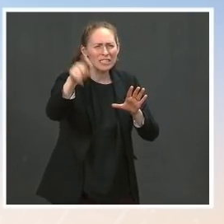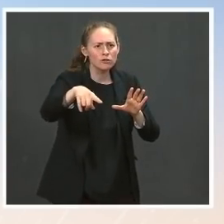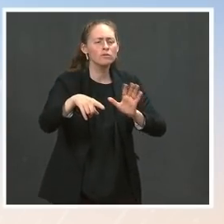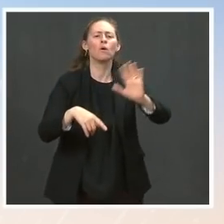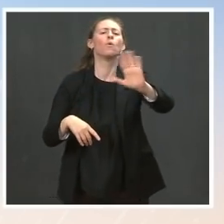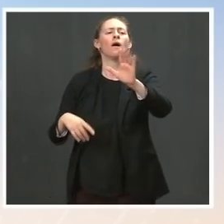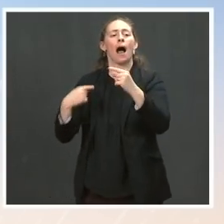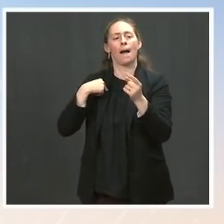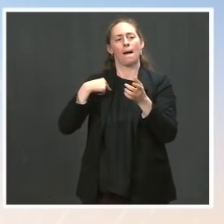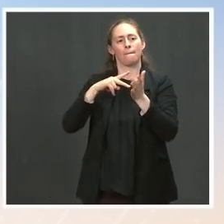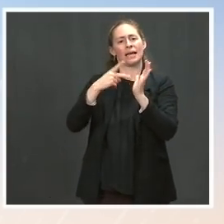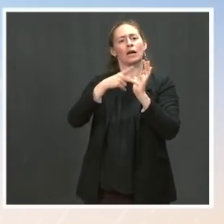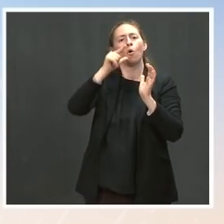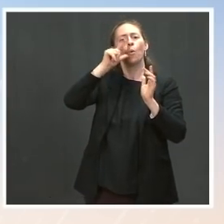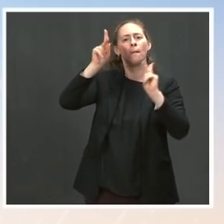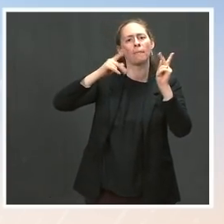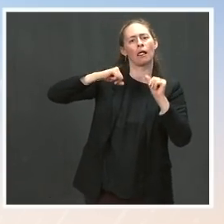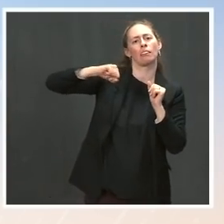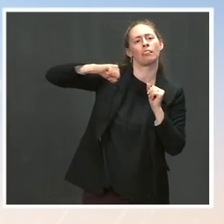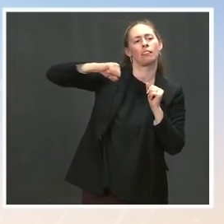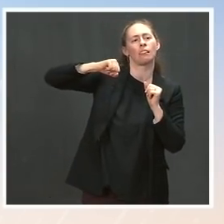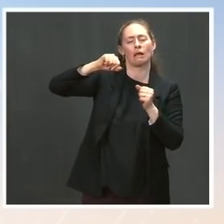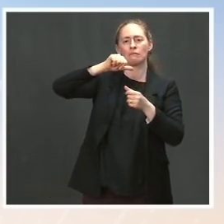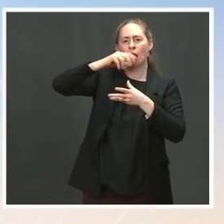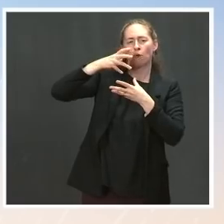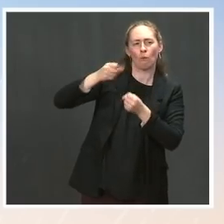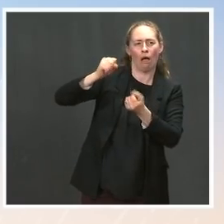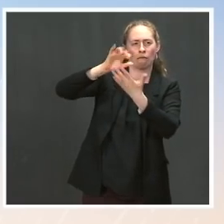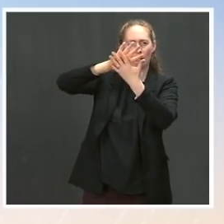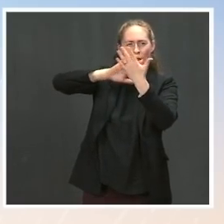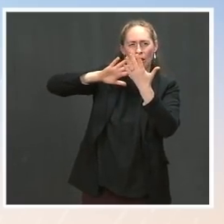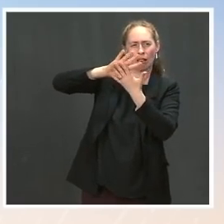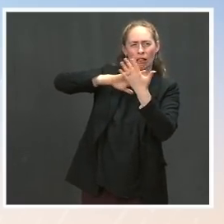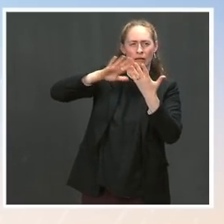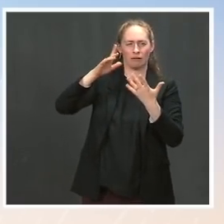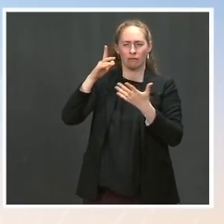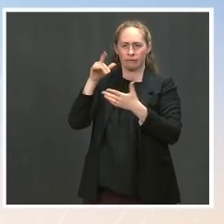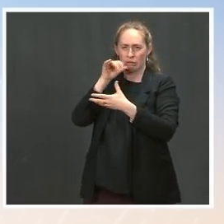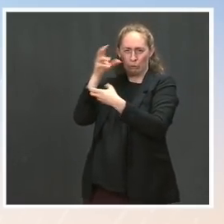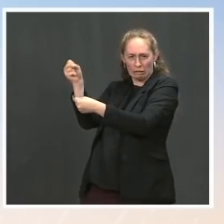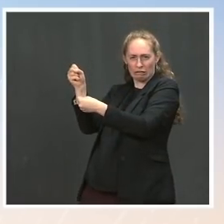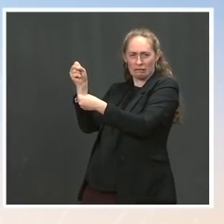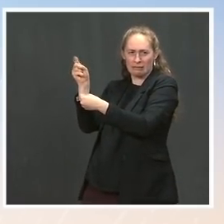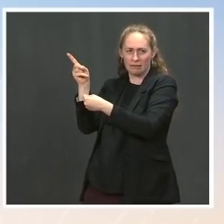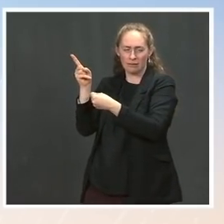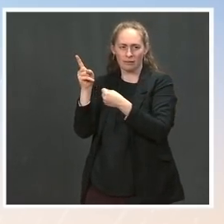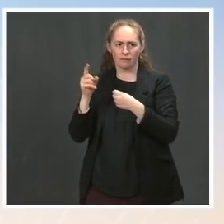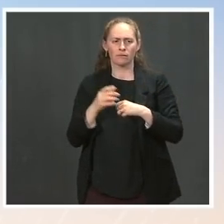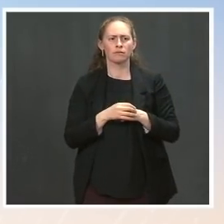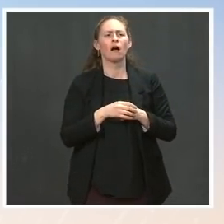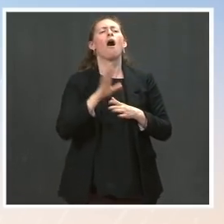and who don't trust the Biden administration. Ms. Psaki: Well, look, I think, one, we recognize we're not always the best messengers.